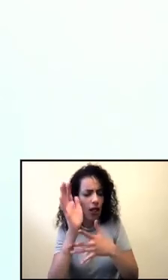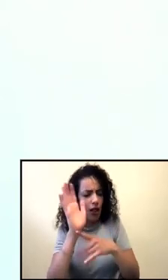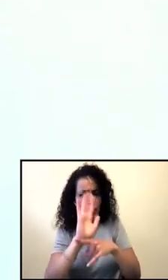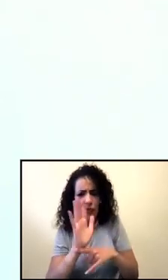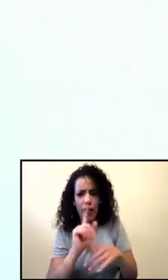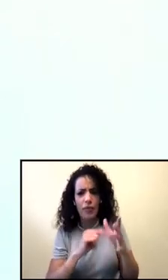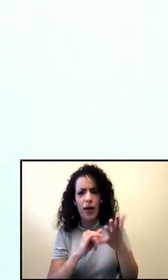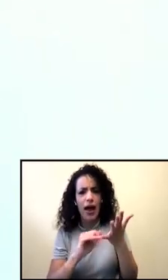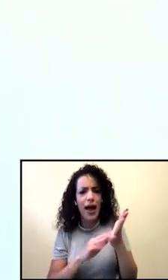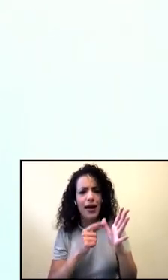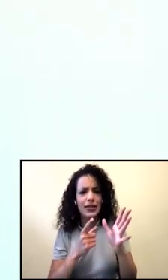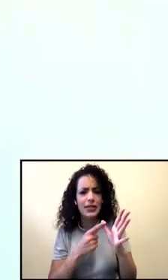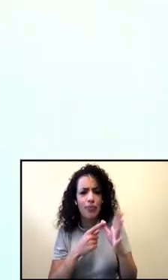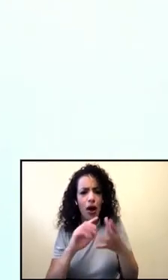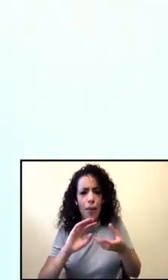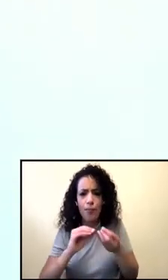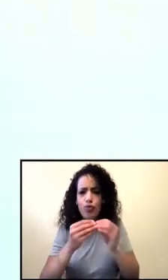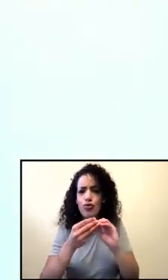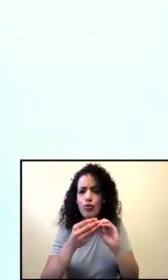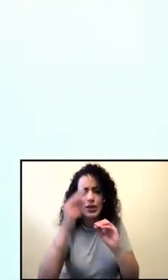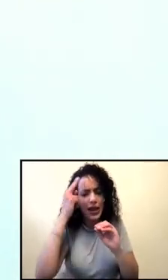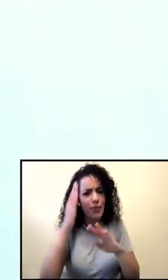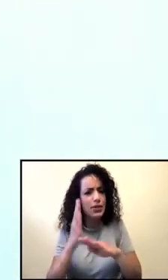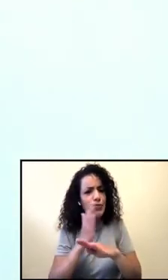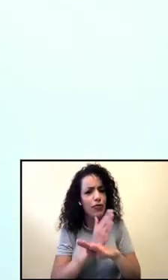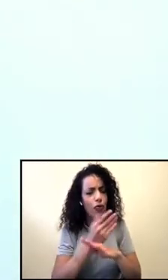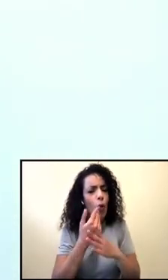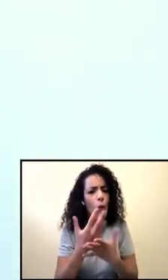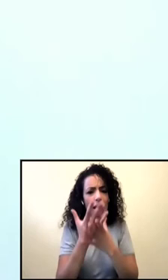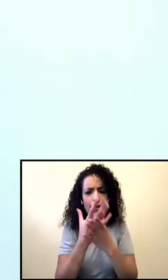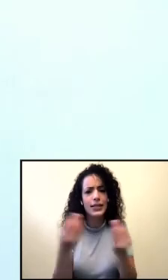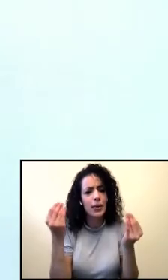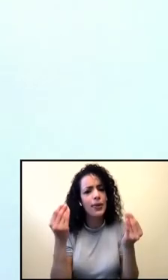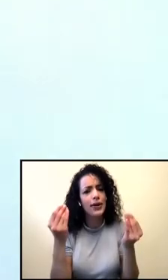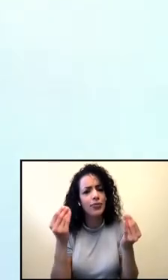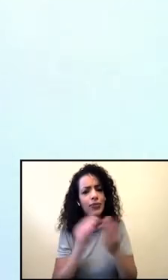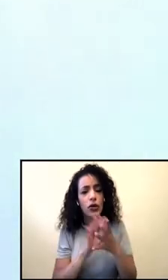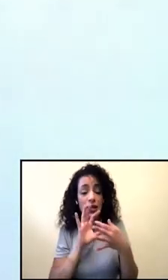"Before We Disappear", and it's an interactive piece that, the way Asma has described it, is